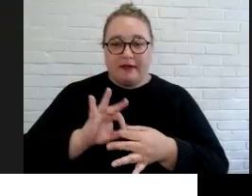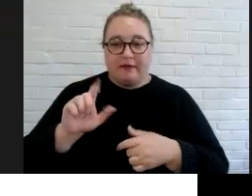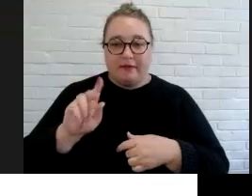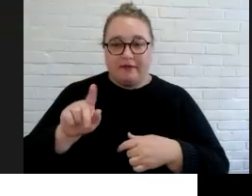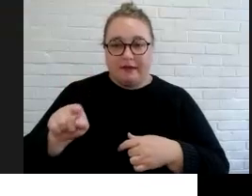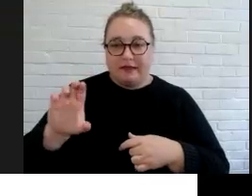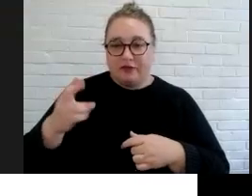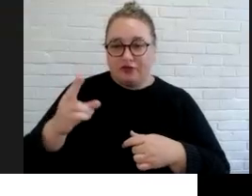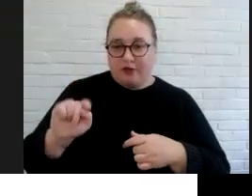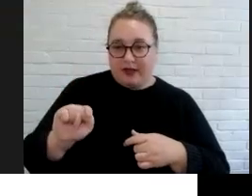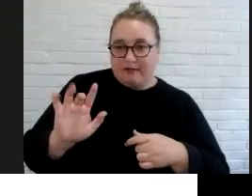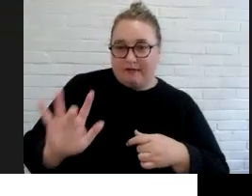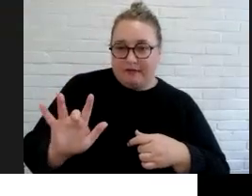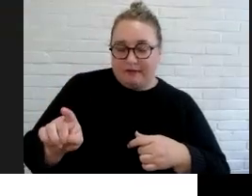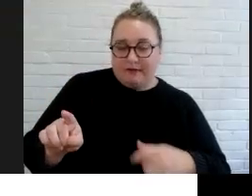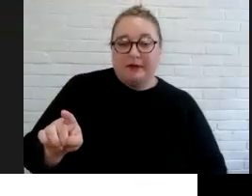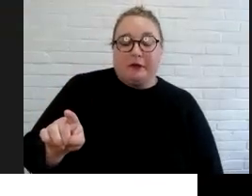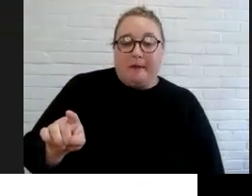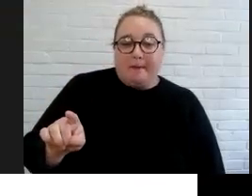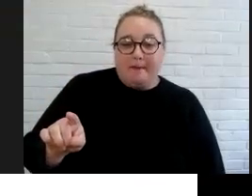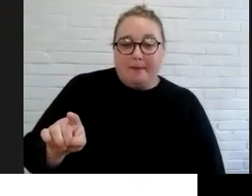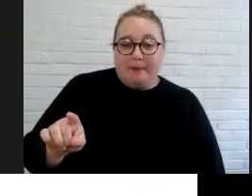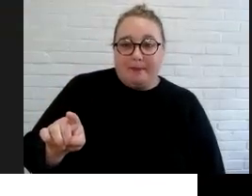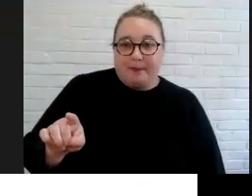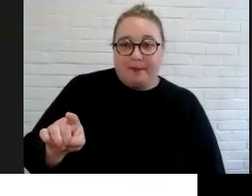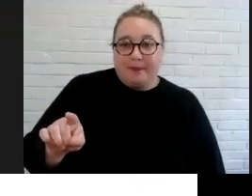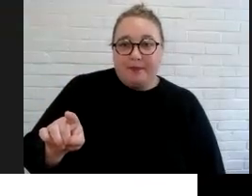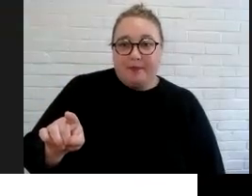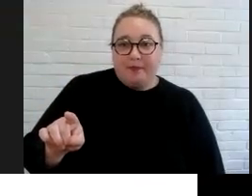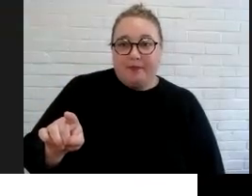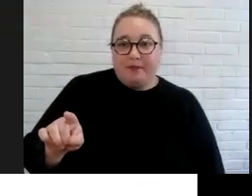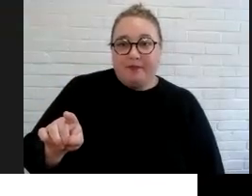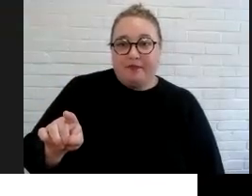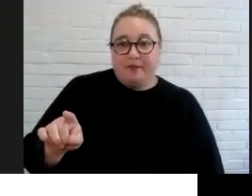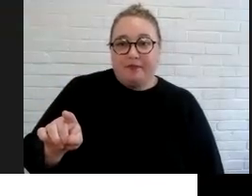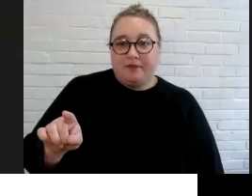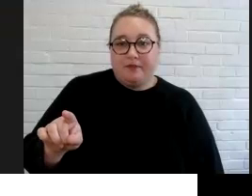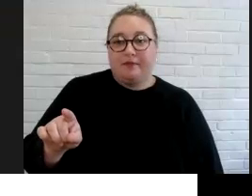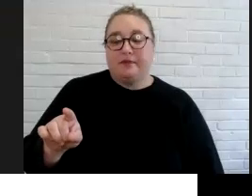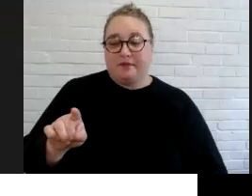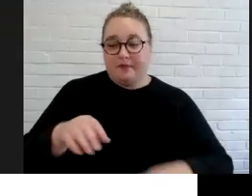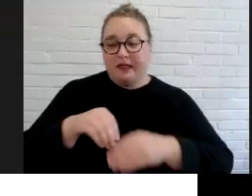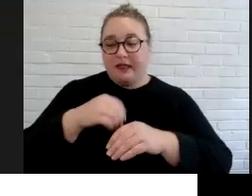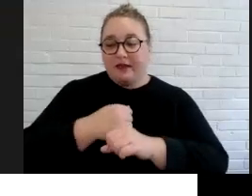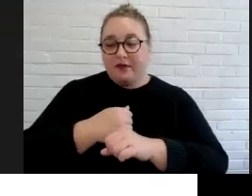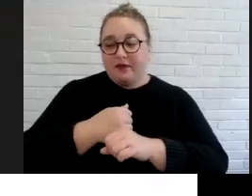In the chat there. But in the virtual hub for faculty. I do want to thank Tammy Camacho for creating this page.